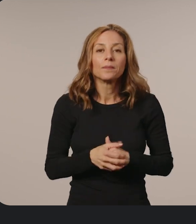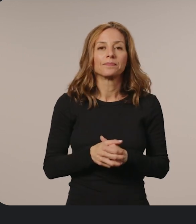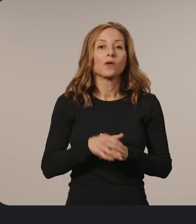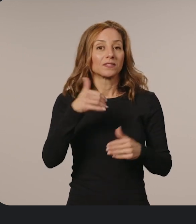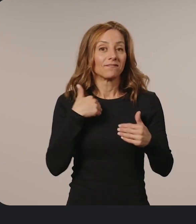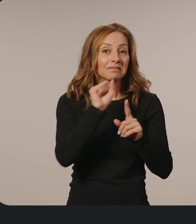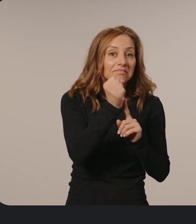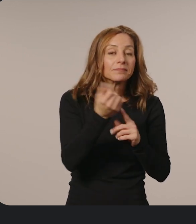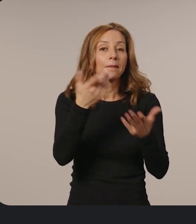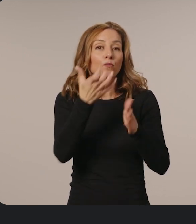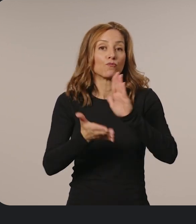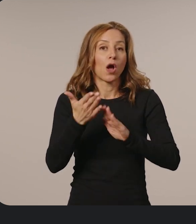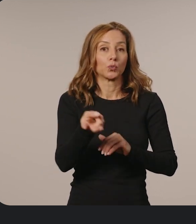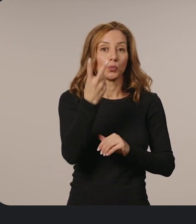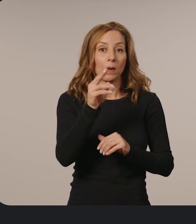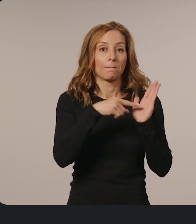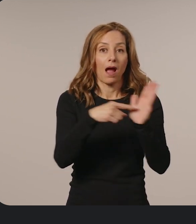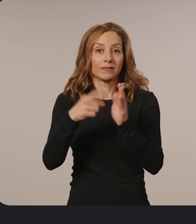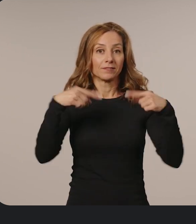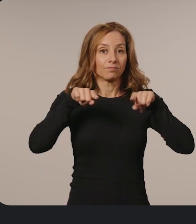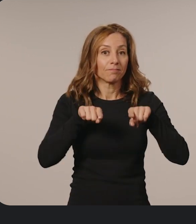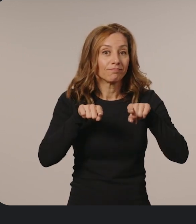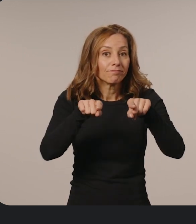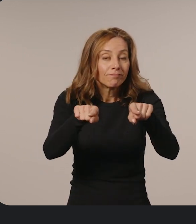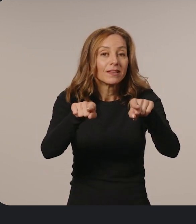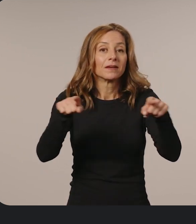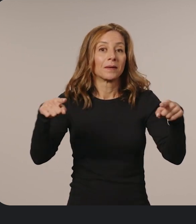There are also cases where you will want to run two models in parallel,